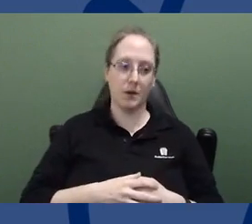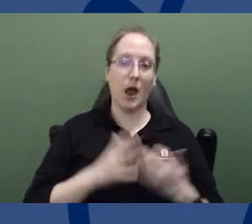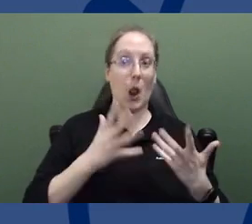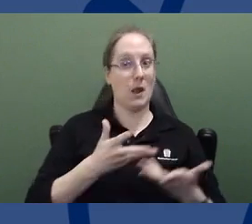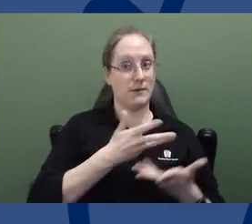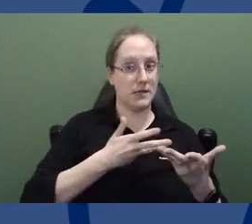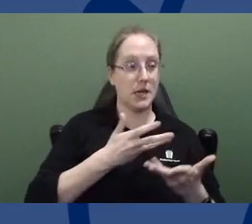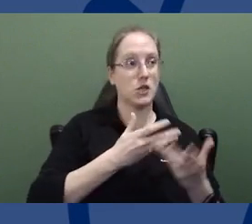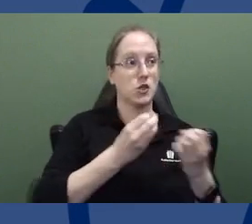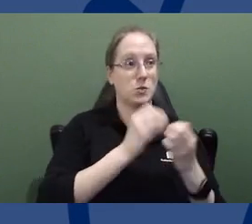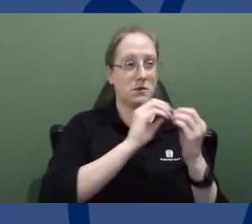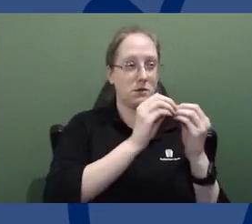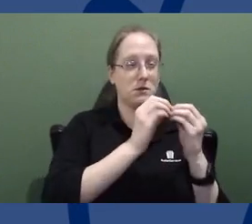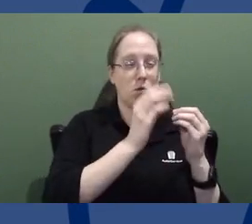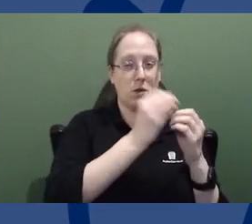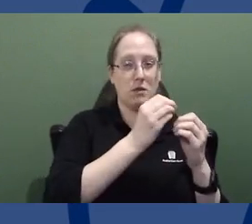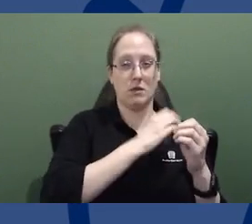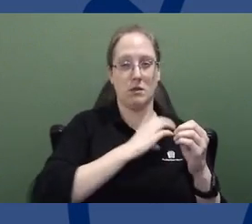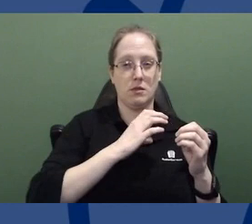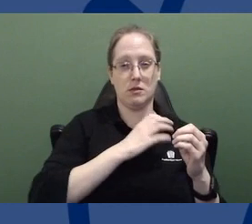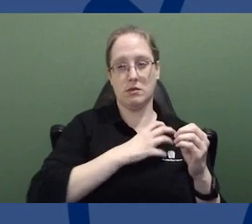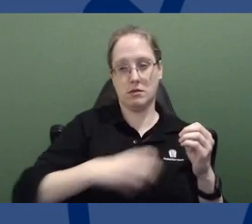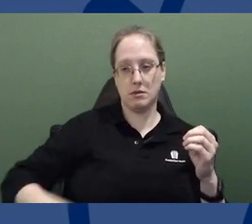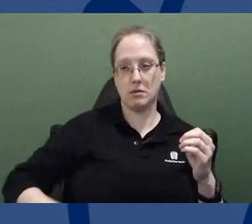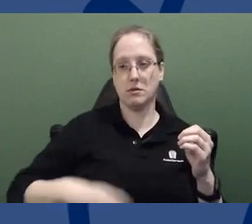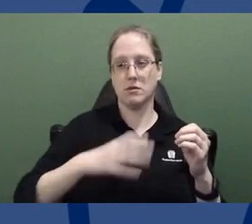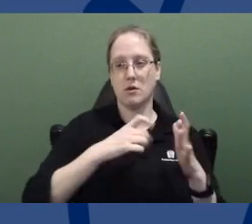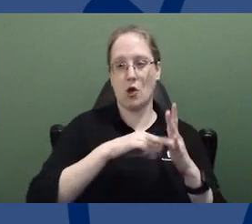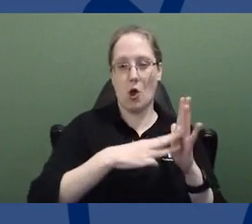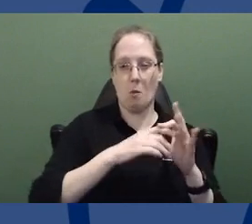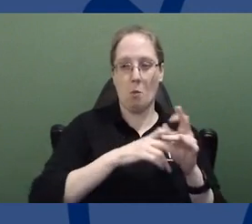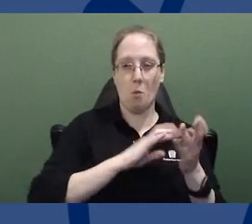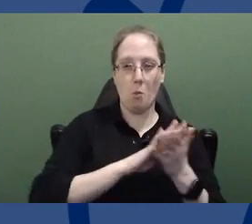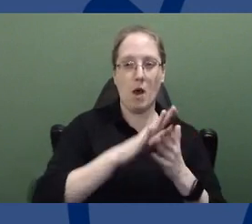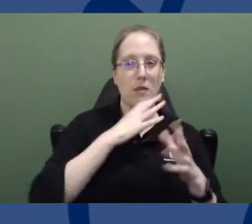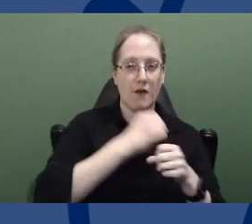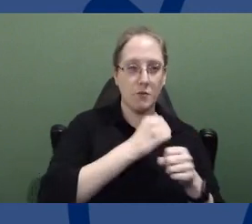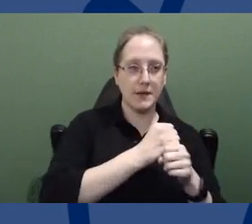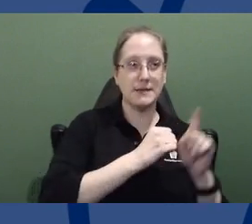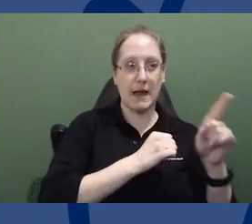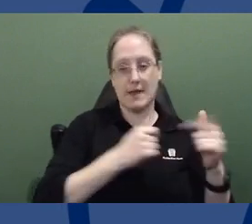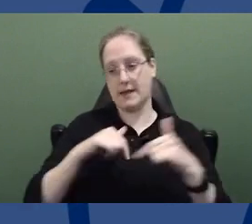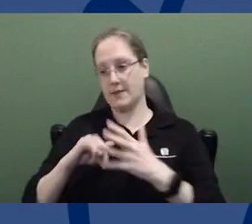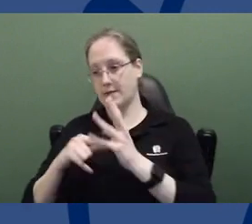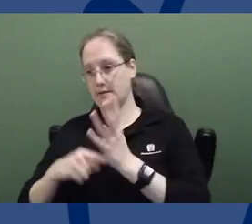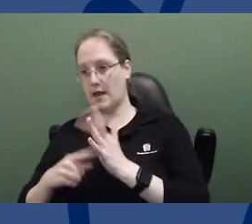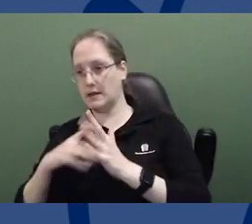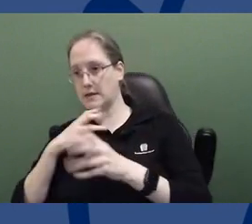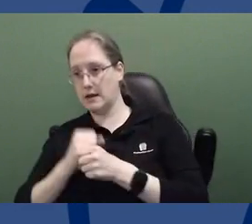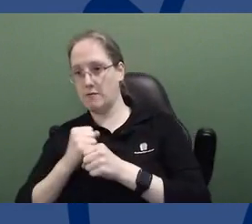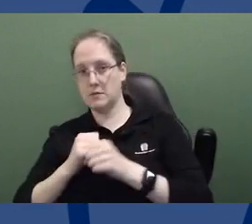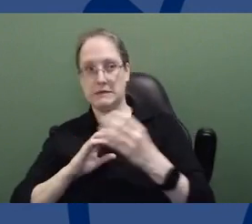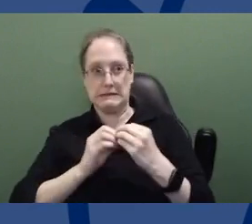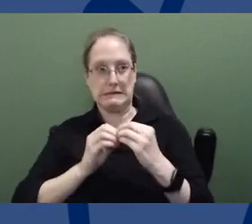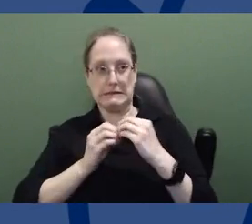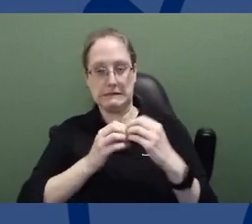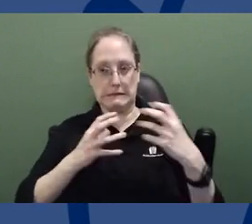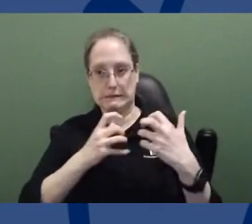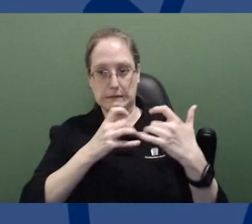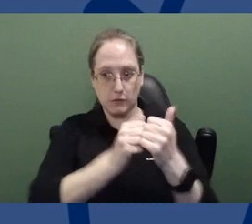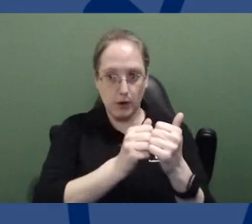and, you know, State and the Commonwealth worked as quickly as they could to then develop